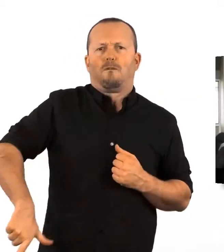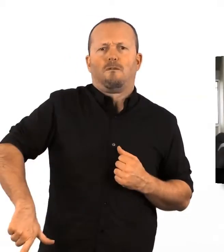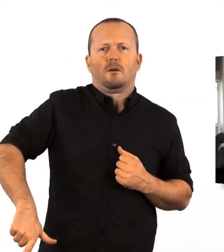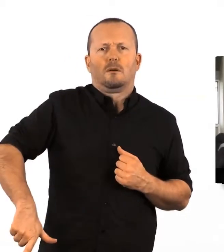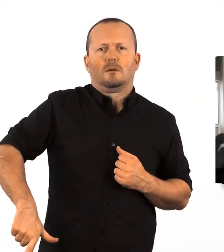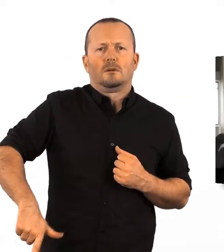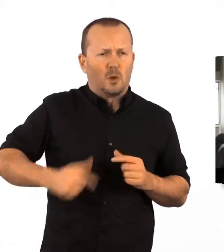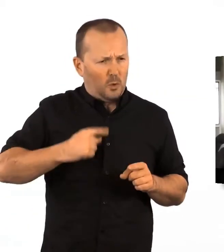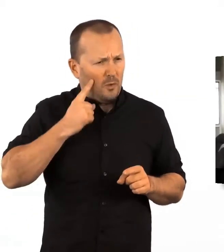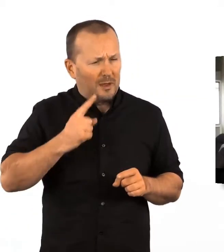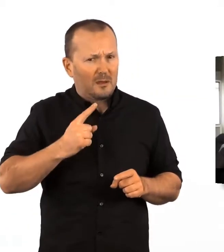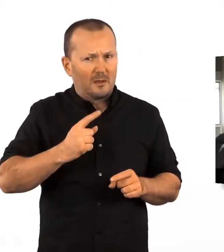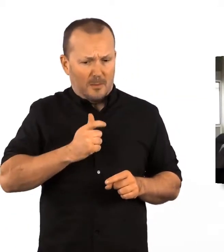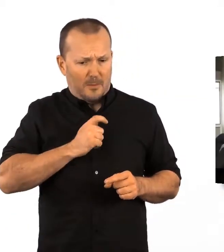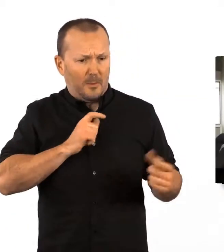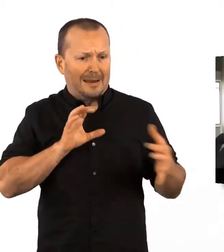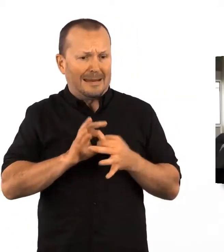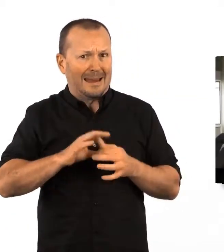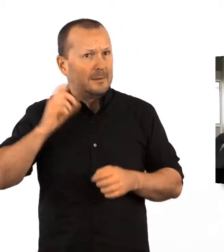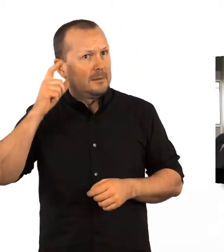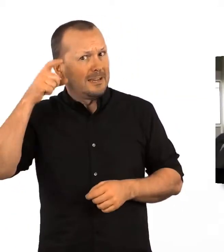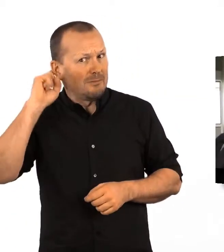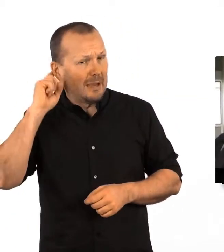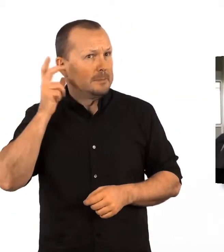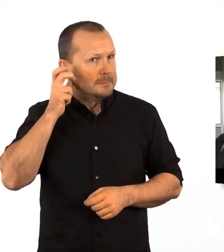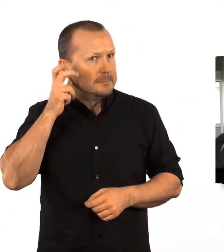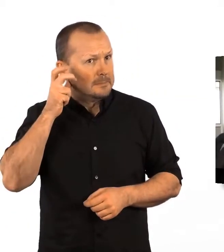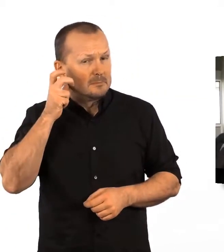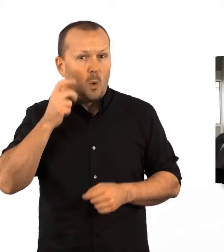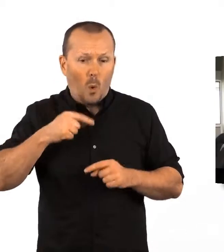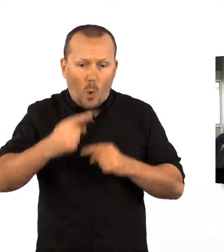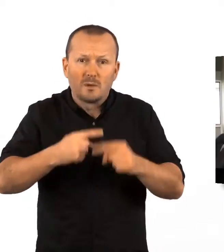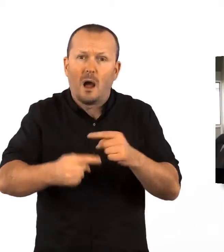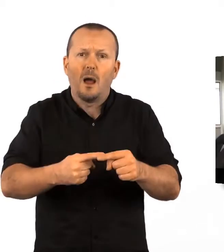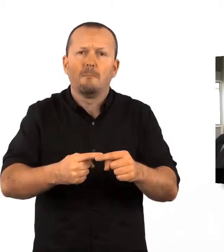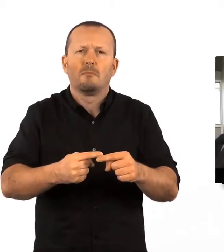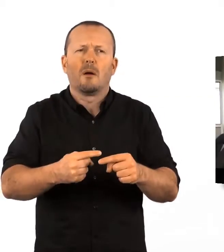or just or do you say, like for story time, that’s when you wear it? Or is it better